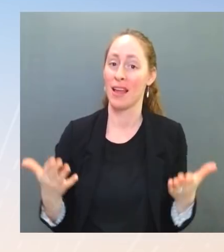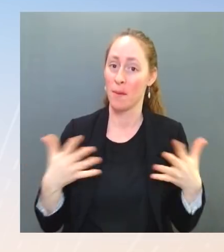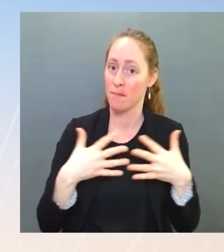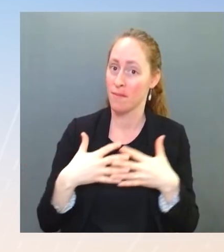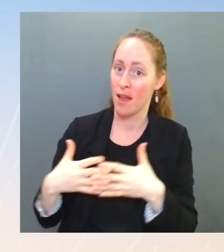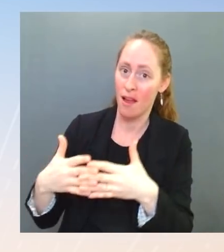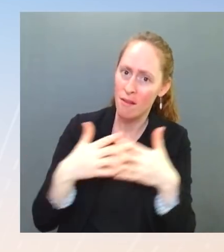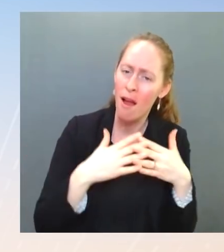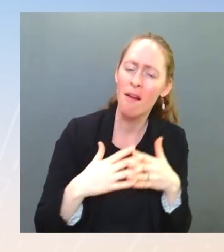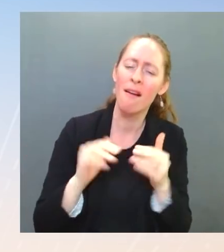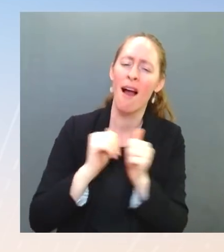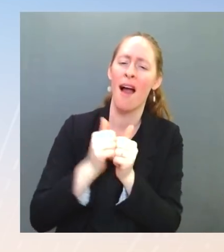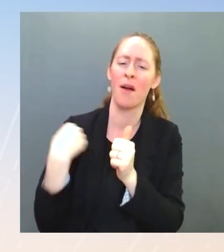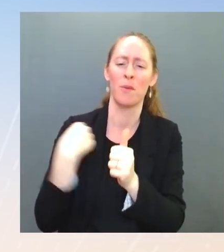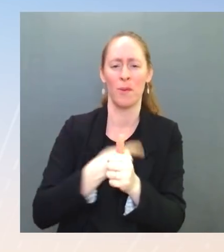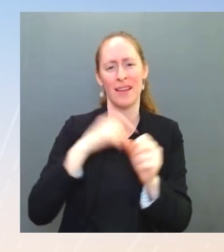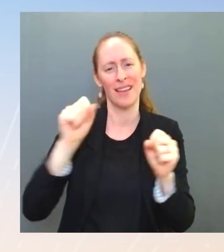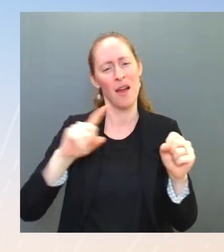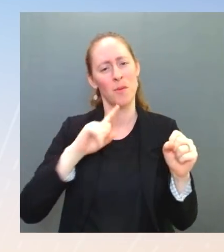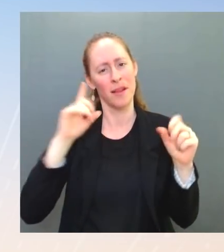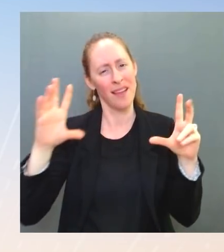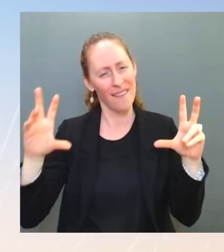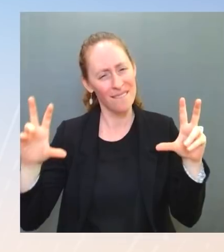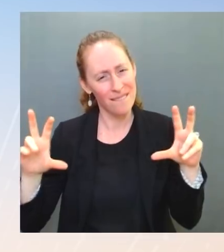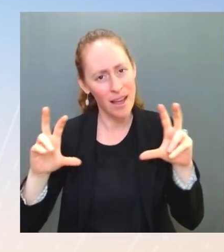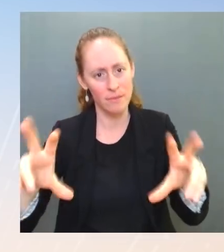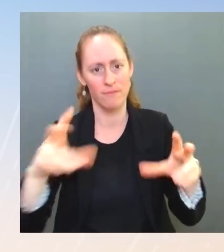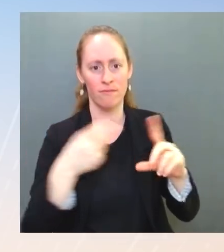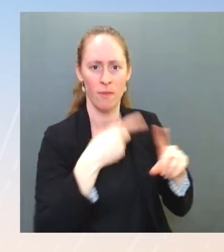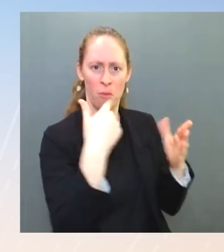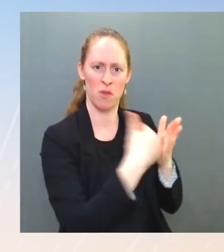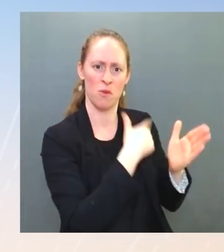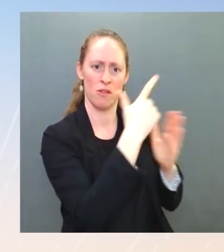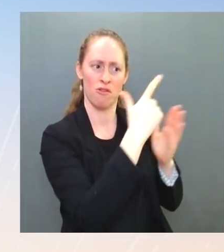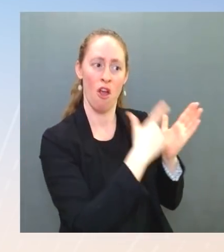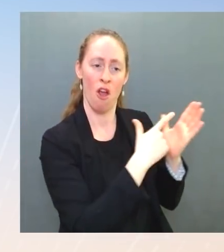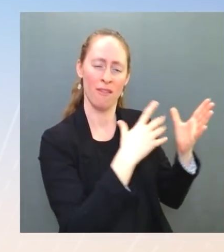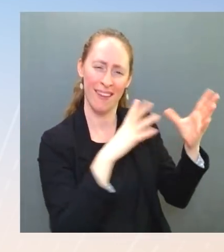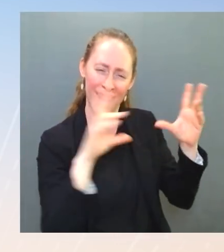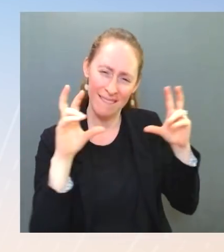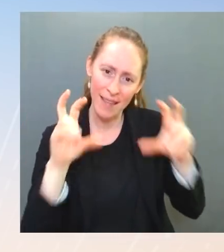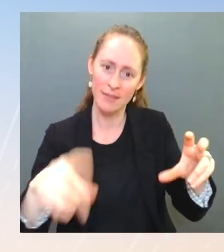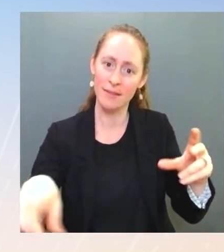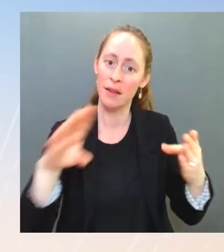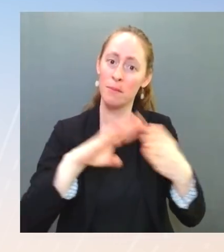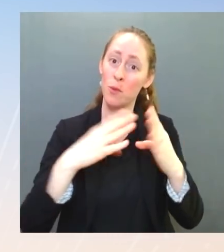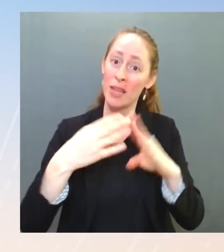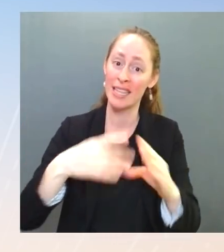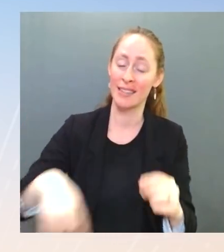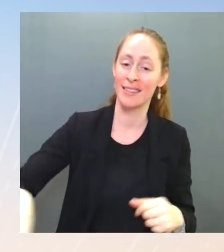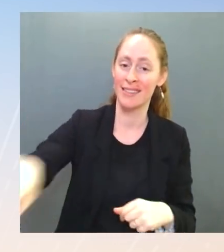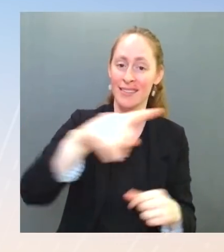And welcome back Karine, her first day back. We're very thrilled to have her back here with us in the briefing room. Okay. With that.